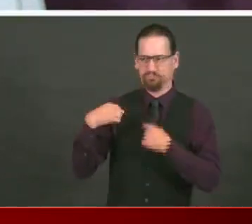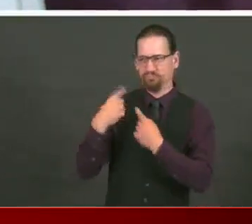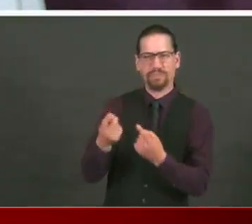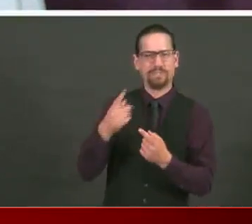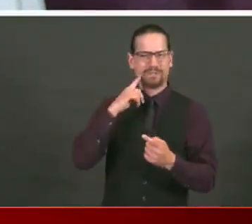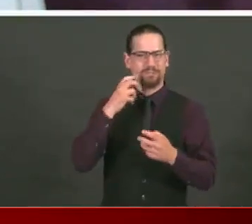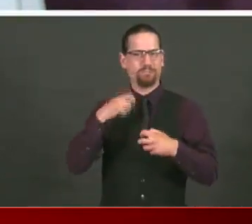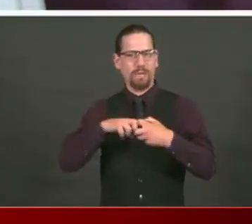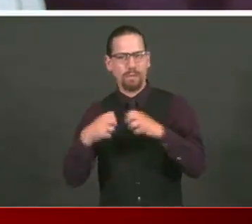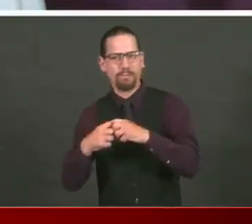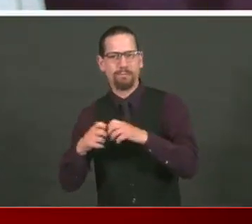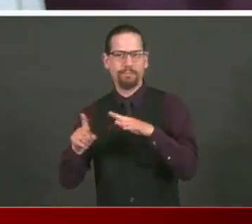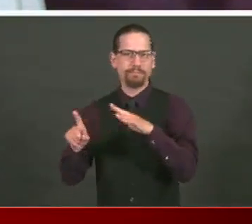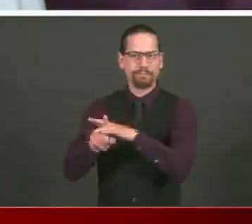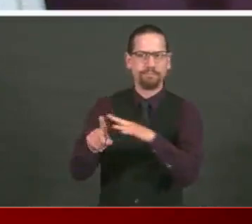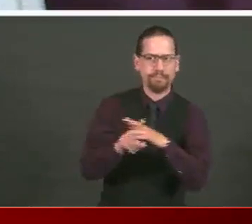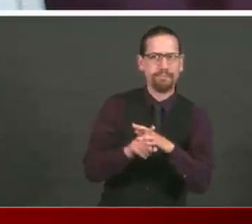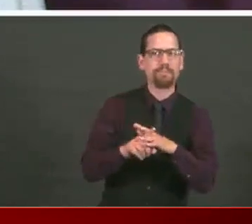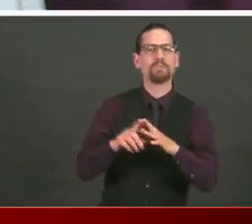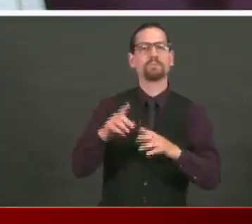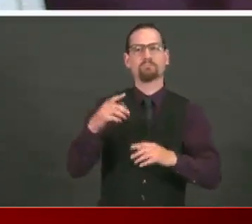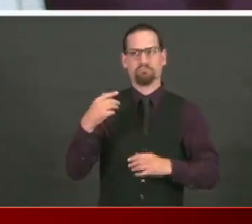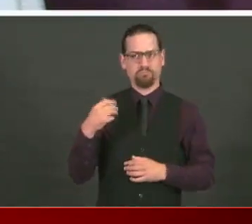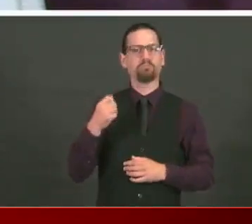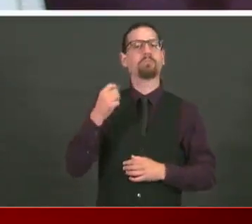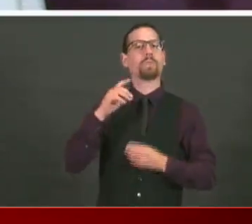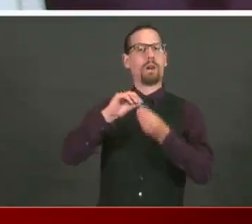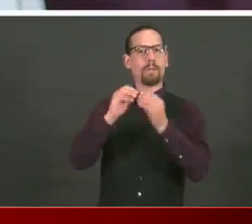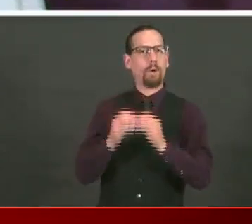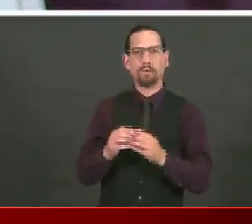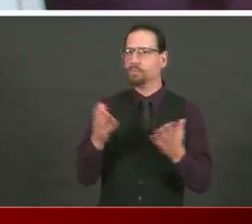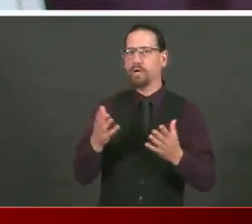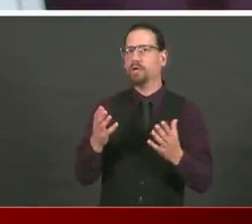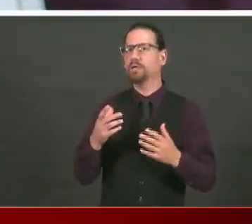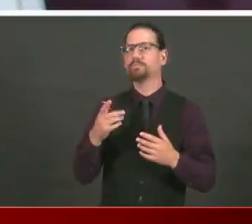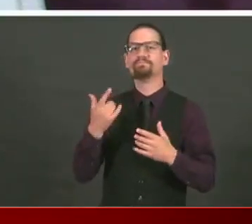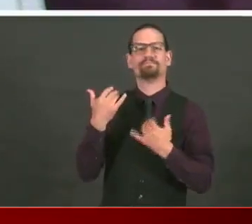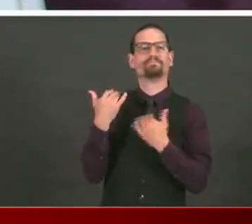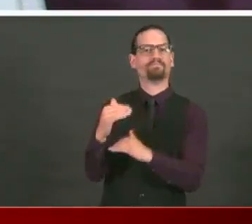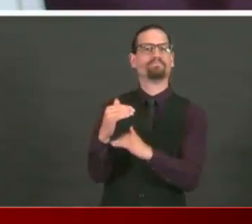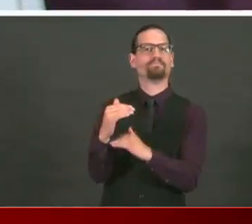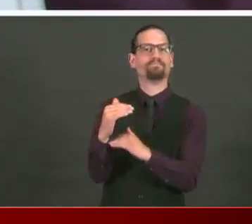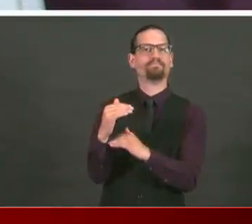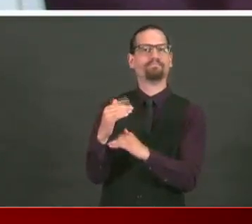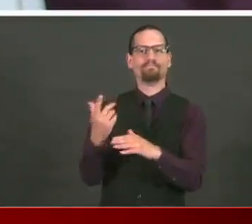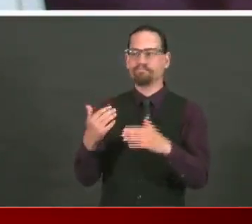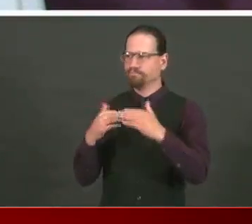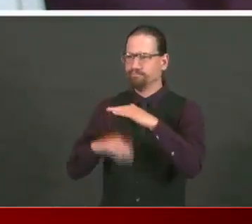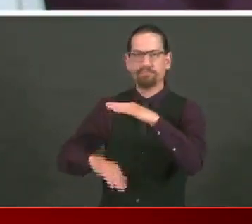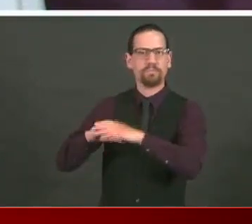IT WAS NOT IDEAL. WE HAVE BEEN LIMITING PARKING TO